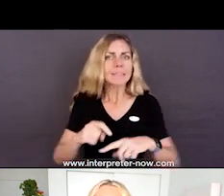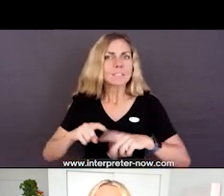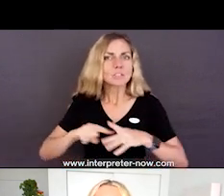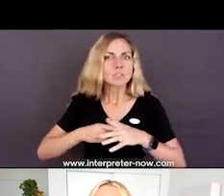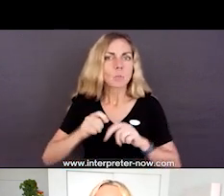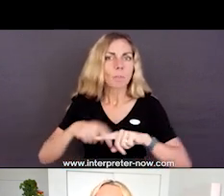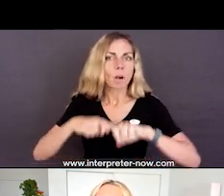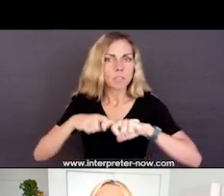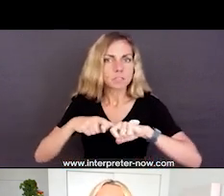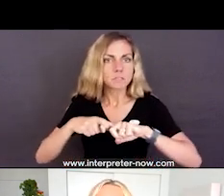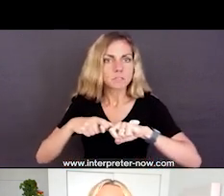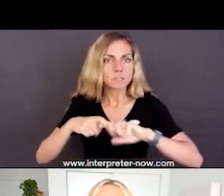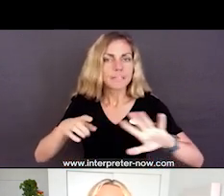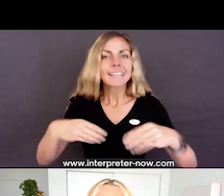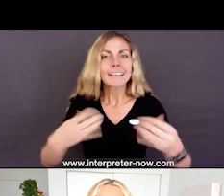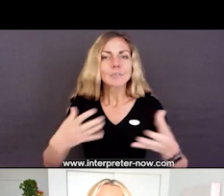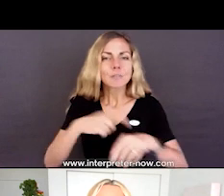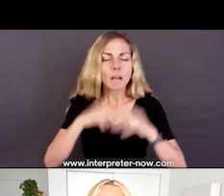This gives you time to gather your thoughts.